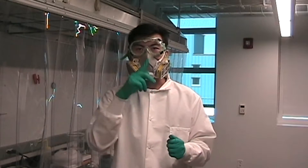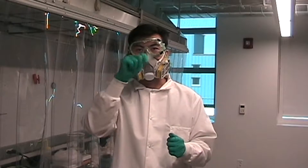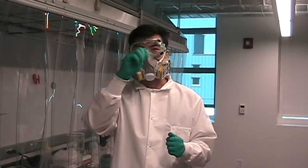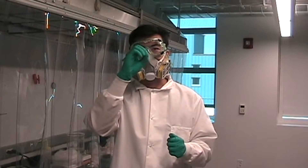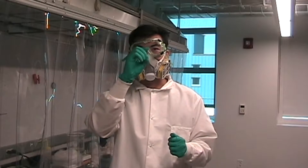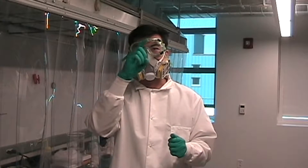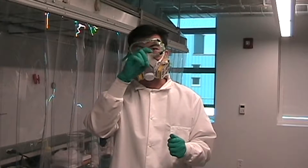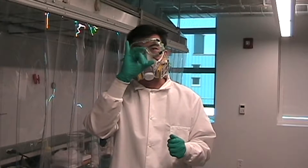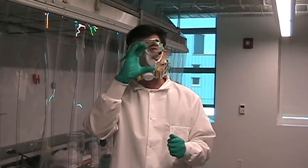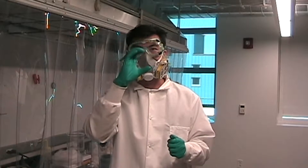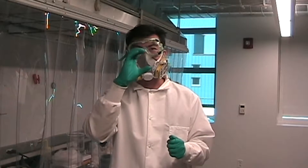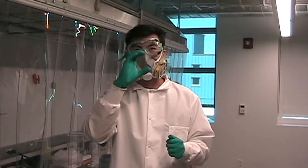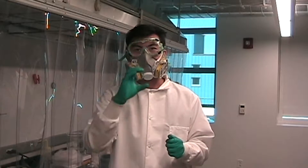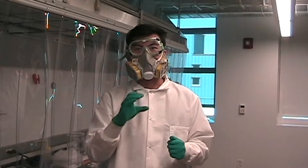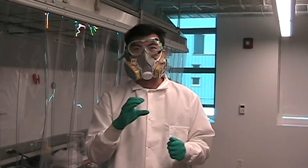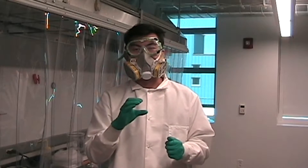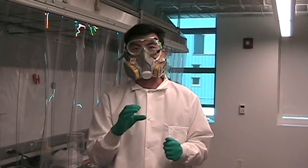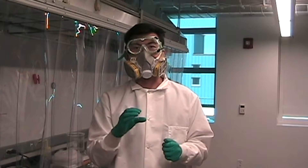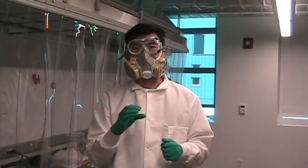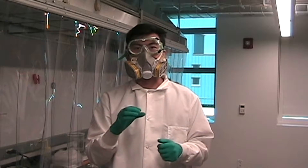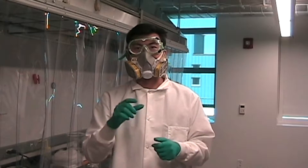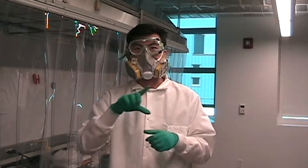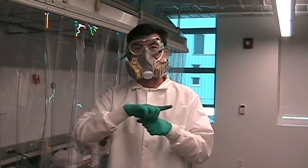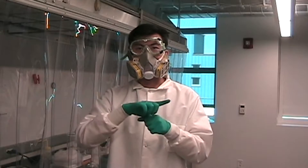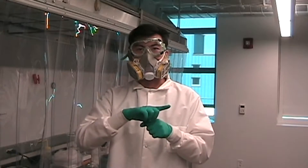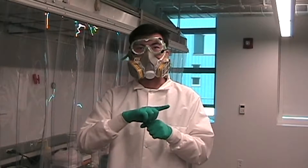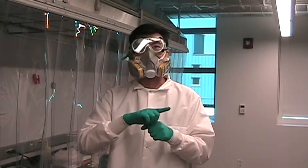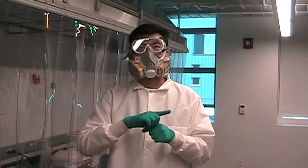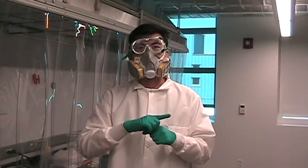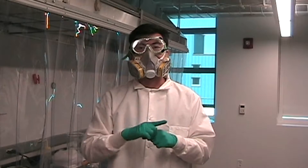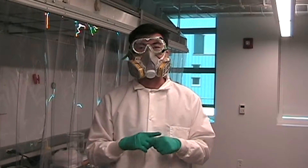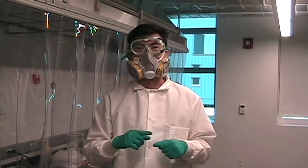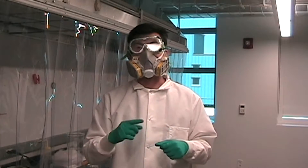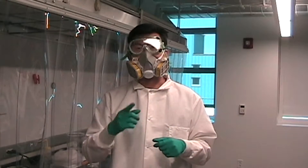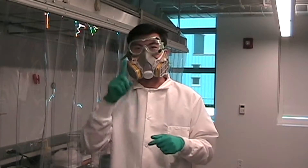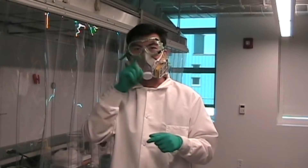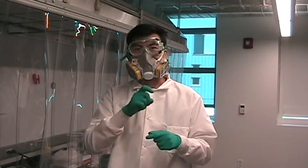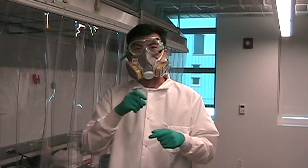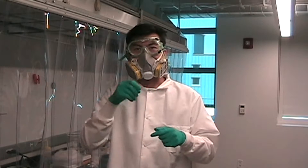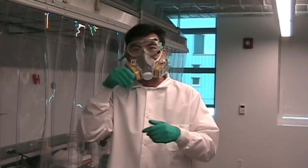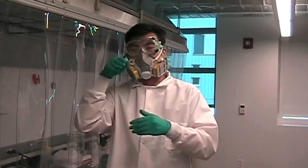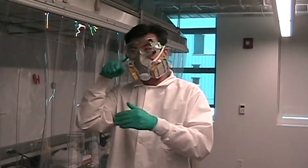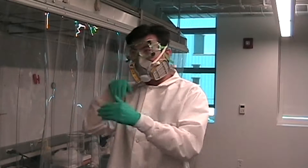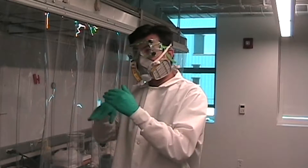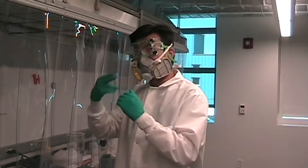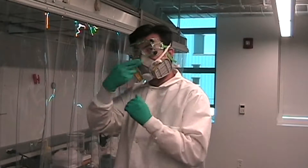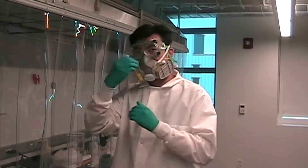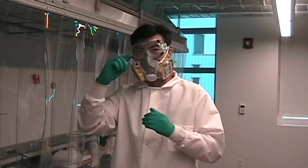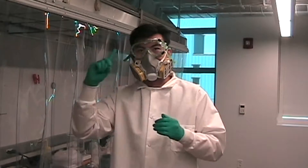It's a toxic chemical. This is why the experiment has to be done in the fume hood.